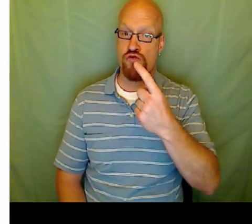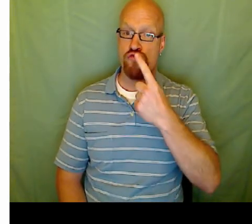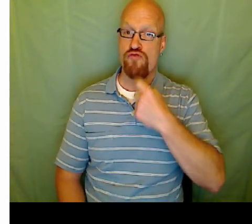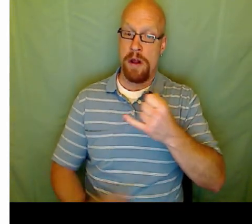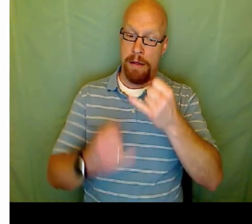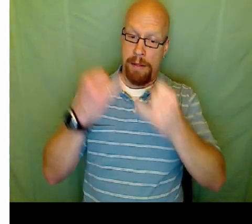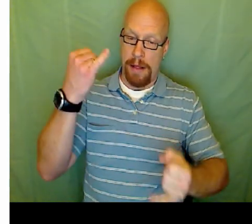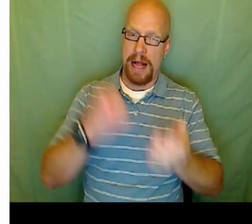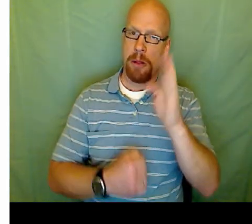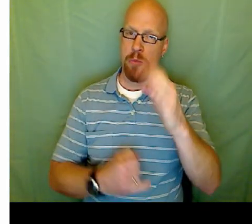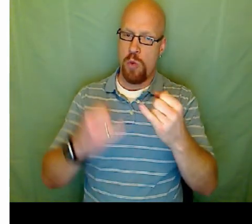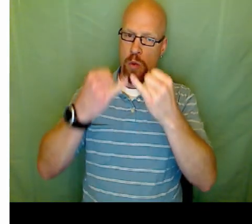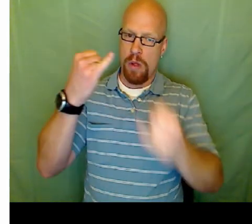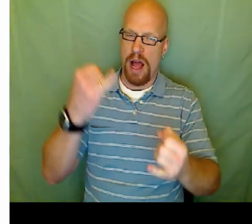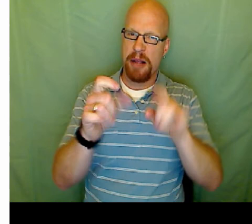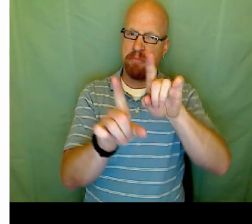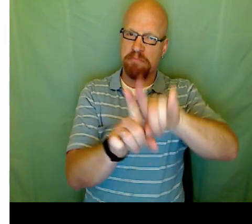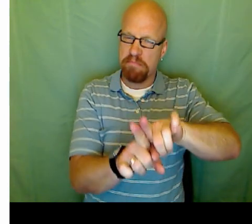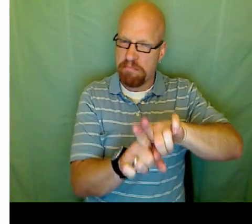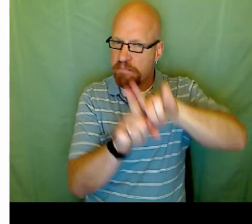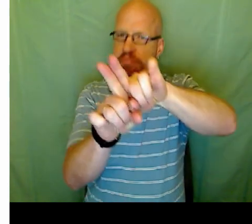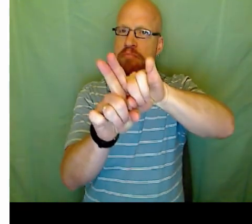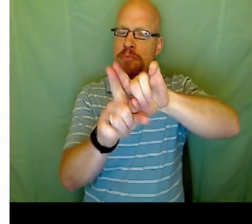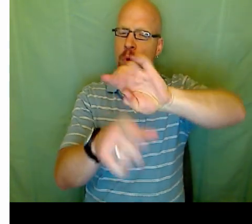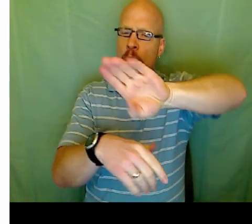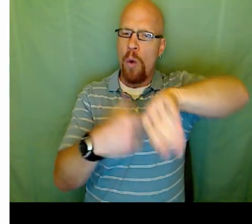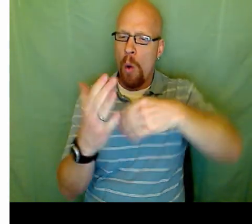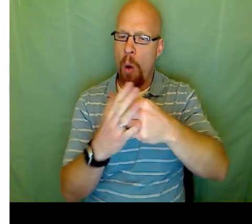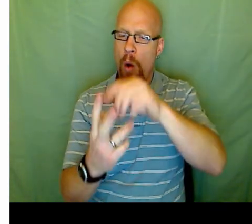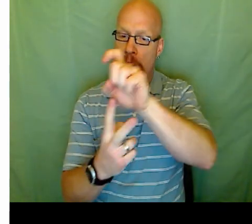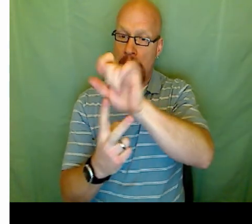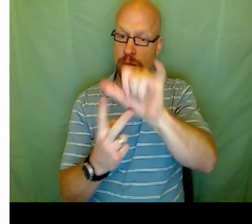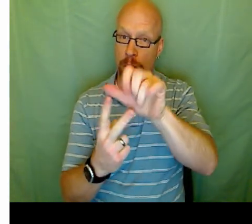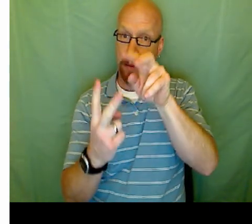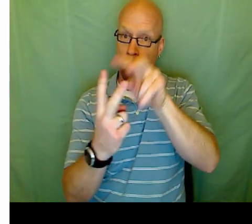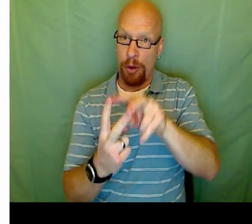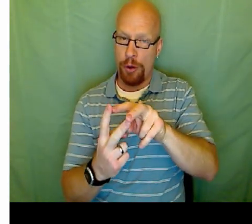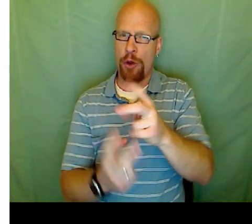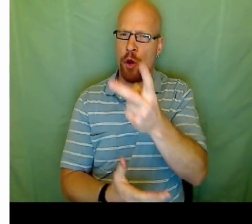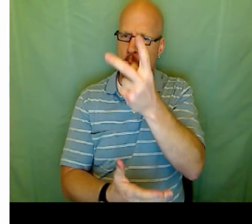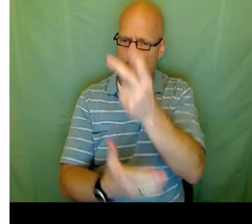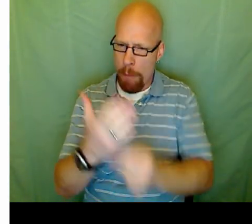And there you have it .We can see that we have the red line and the blue line are on top of each other, occupying the same space.